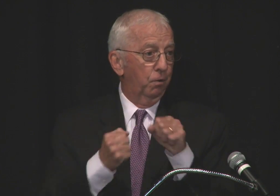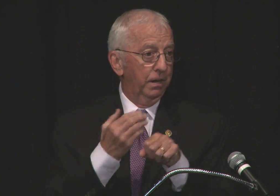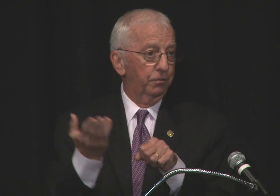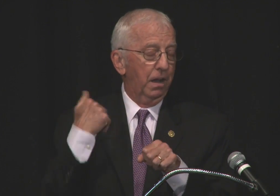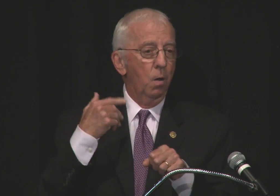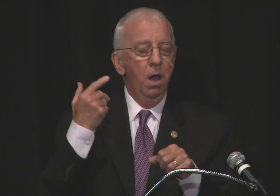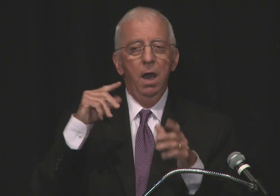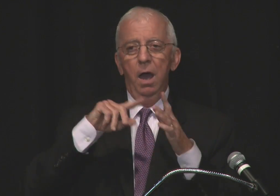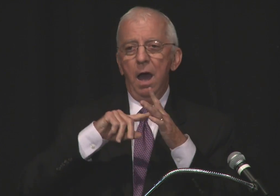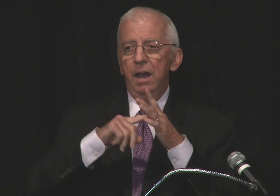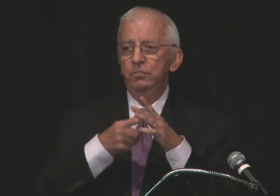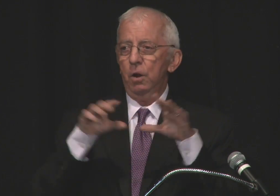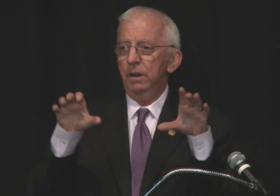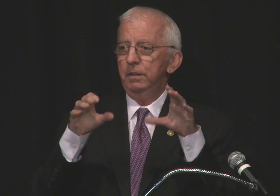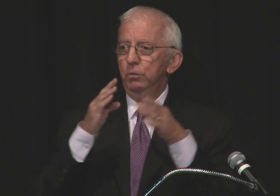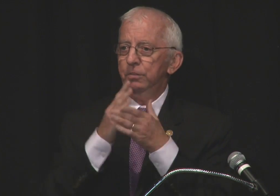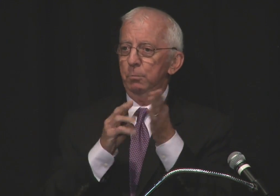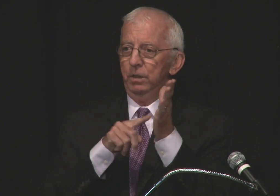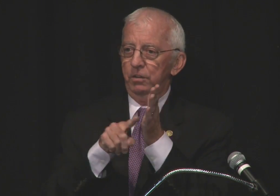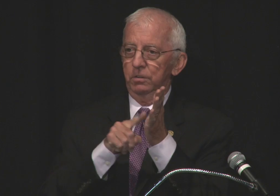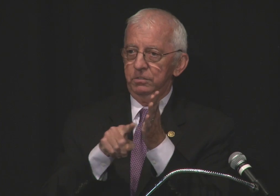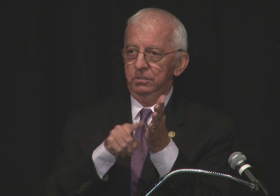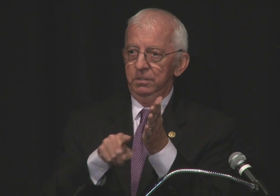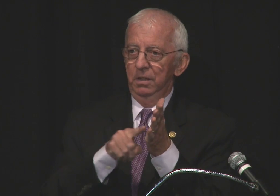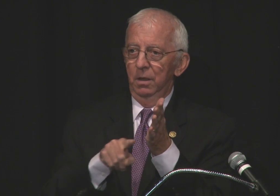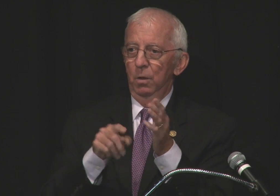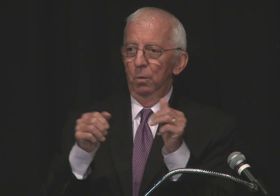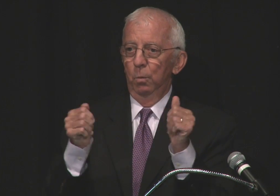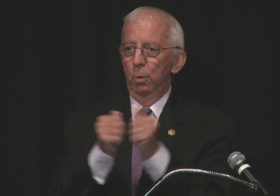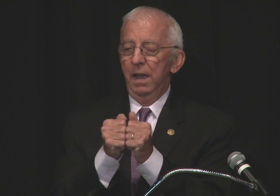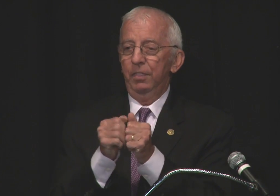four years ago I started to do some research with